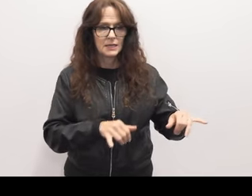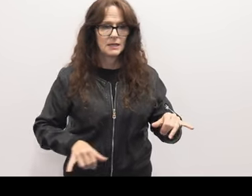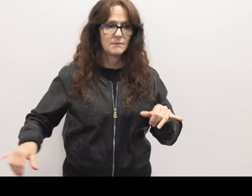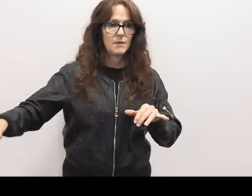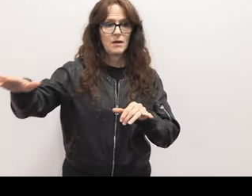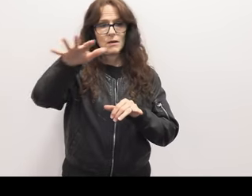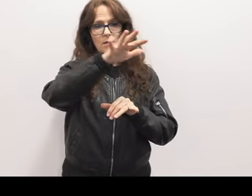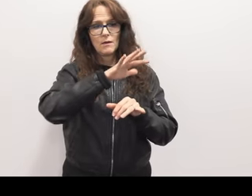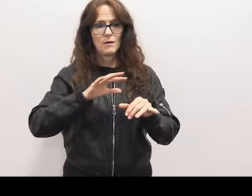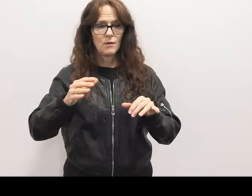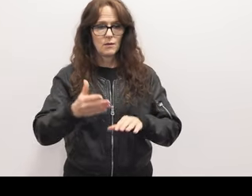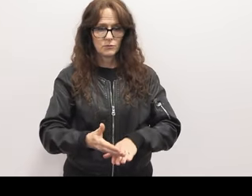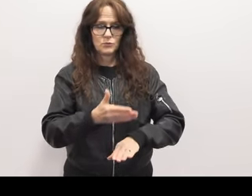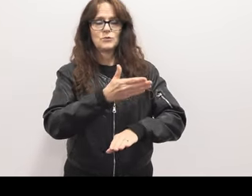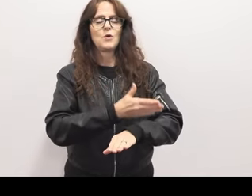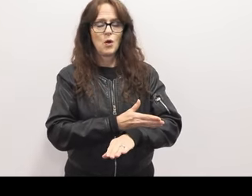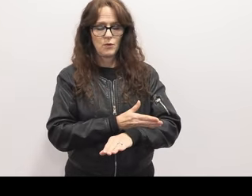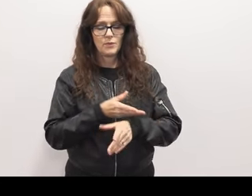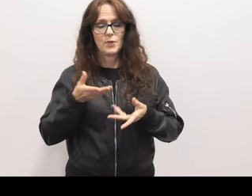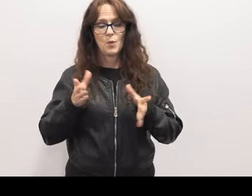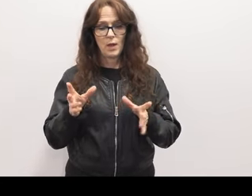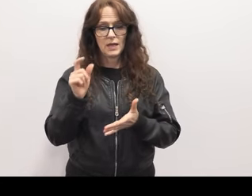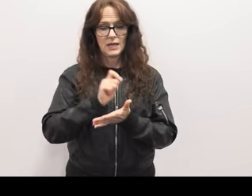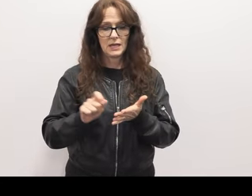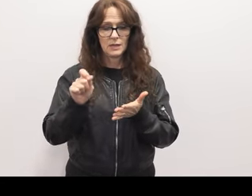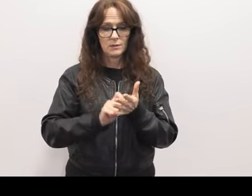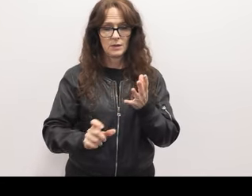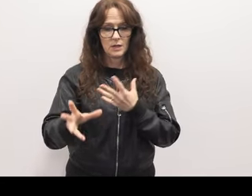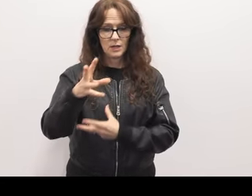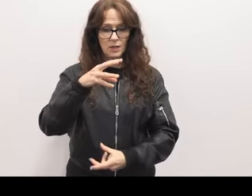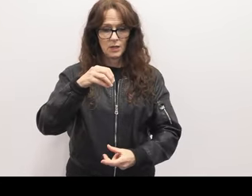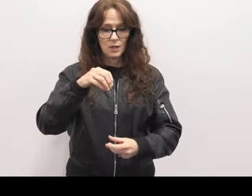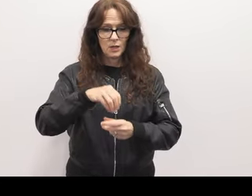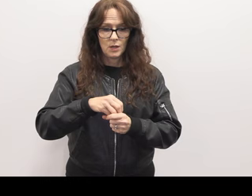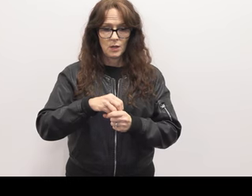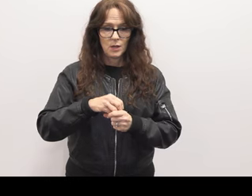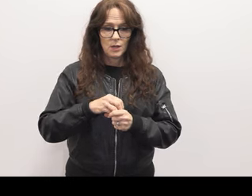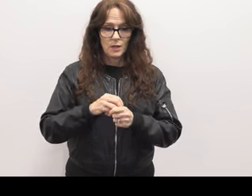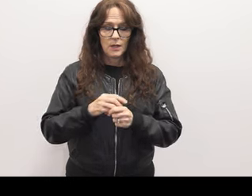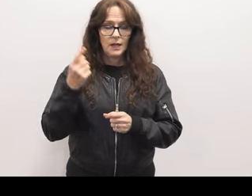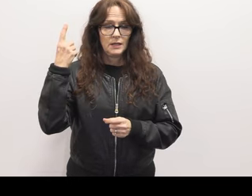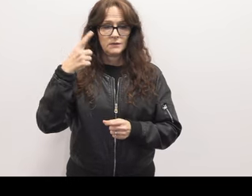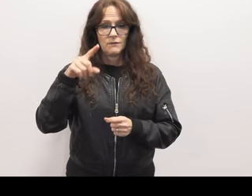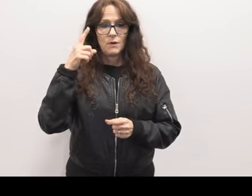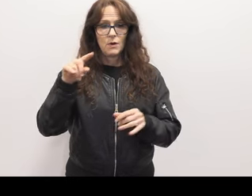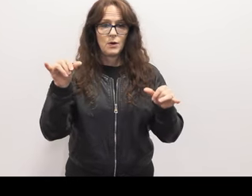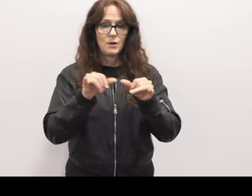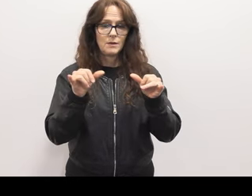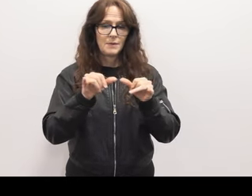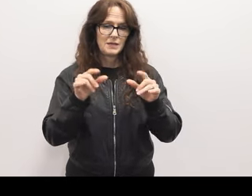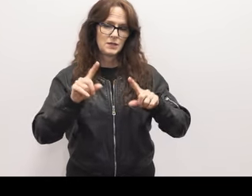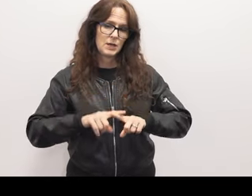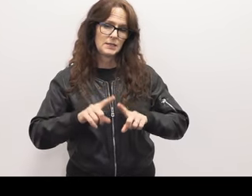so the way this is written is inclusive and it actually is intended to measure a different goal.